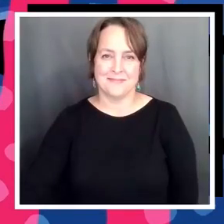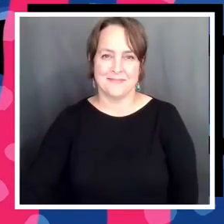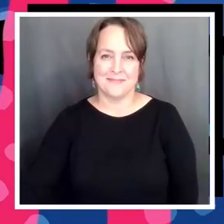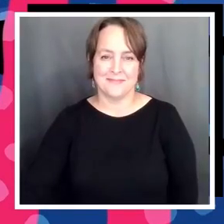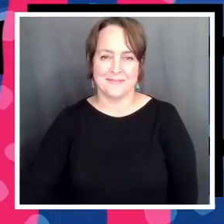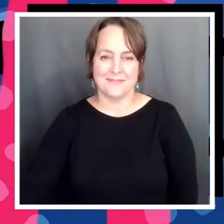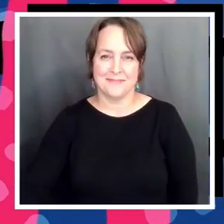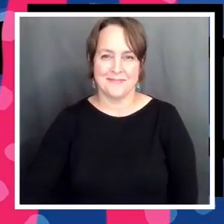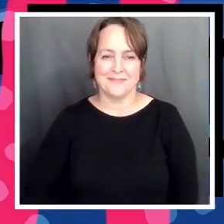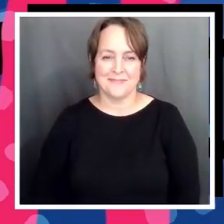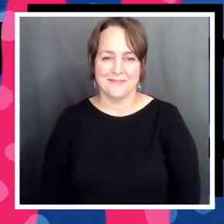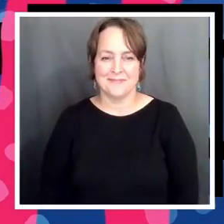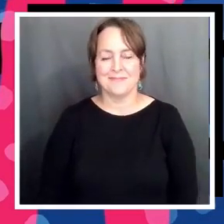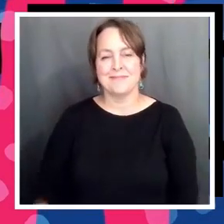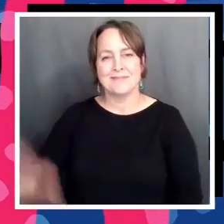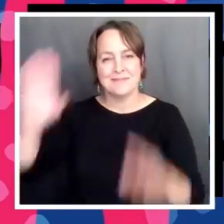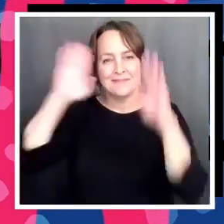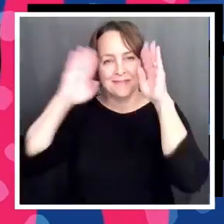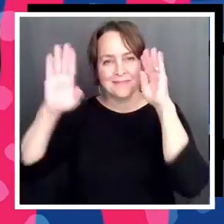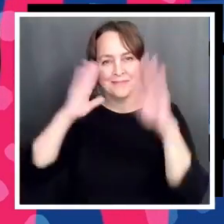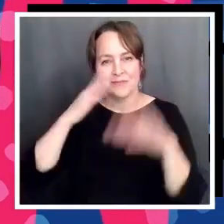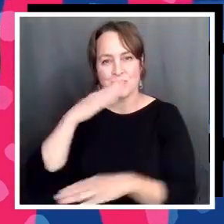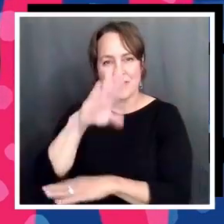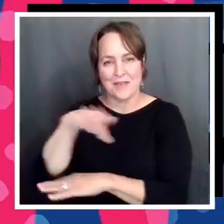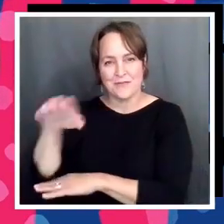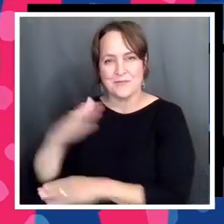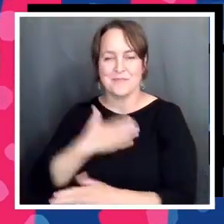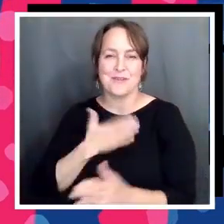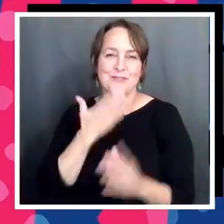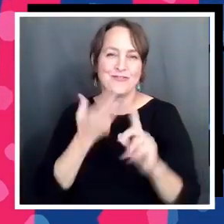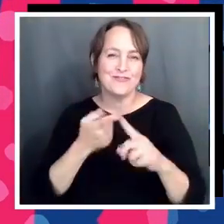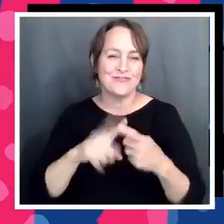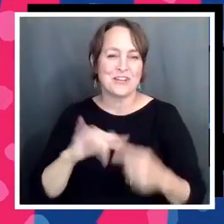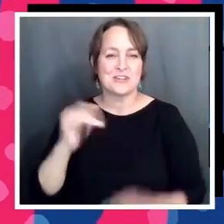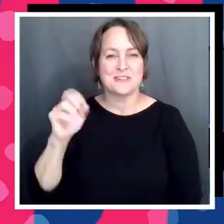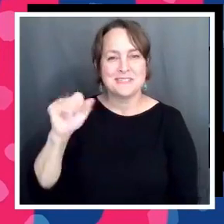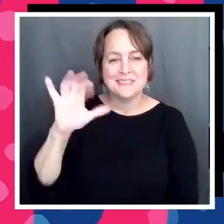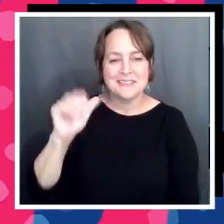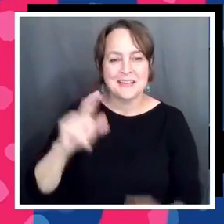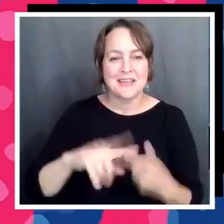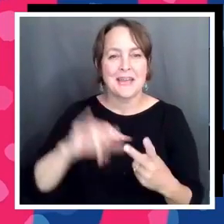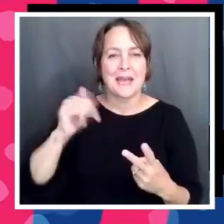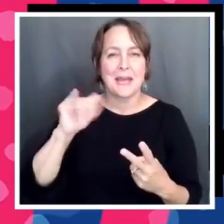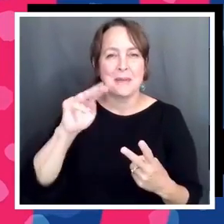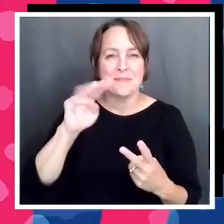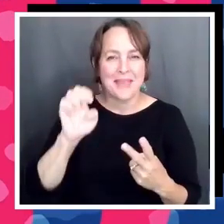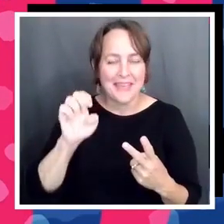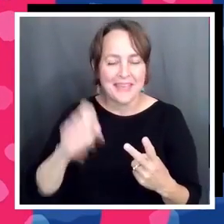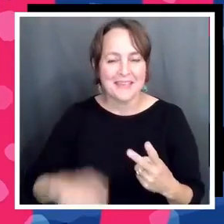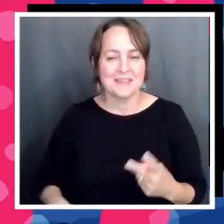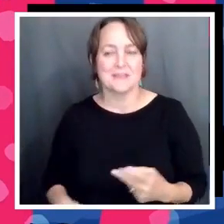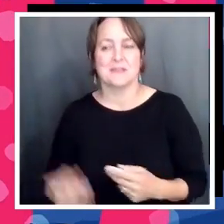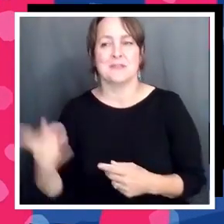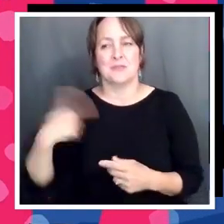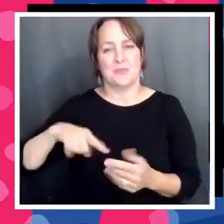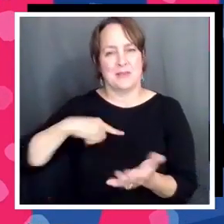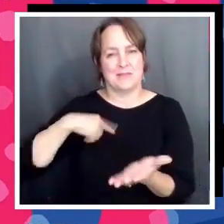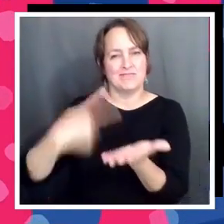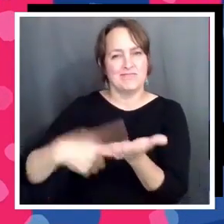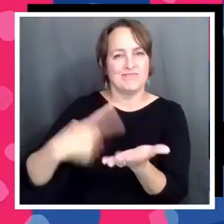IMPORTANT THAN EVER FOR THEM